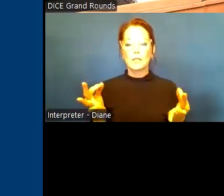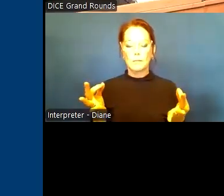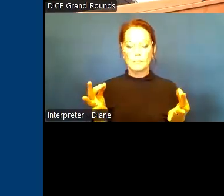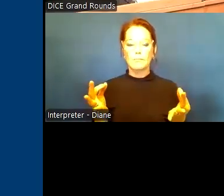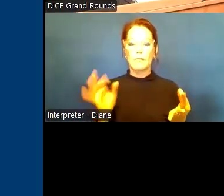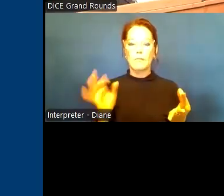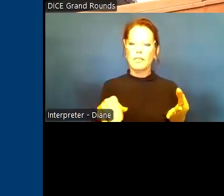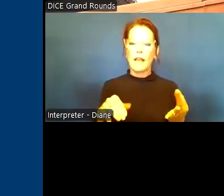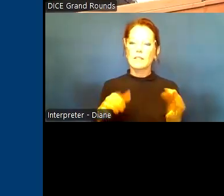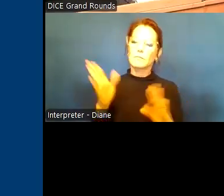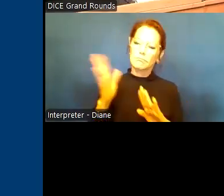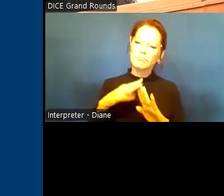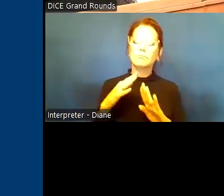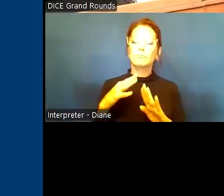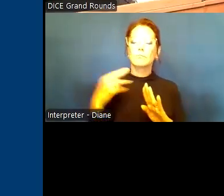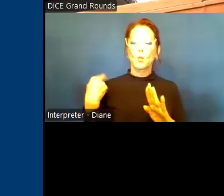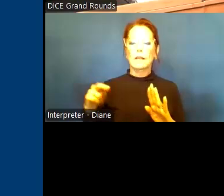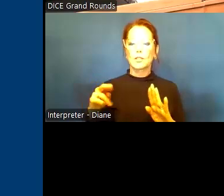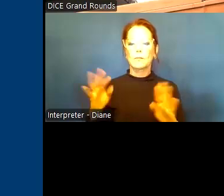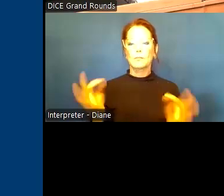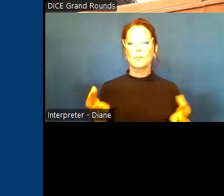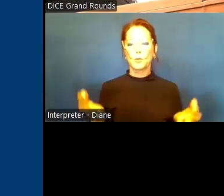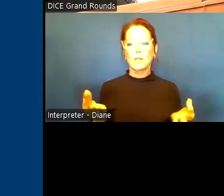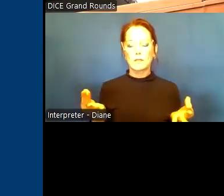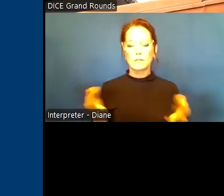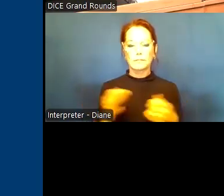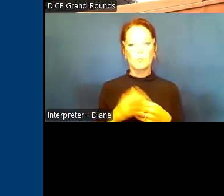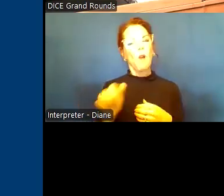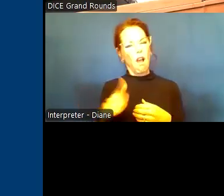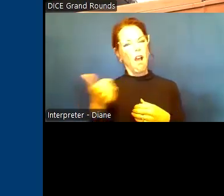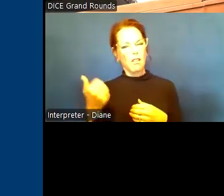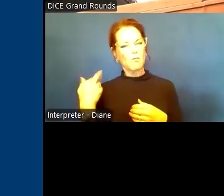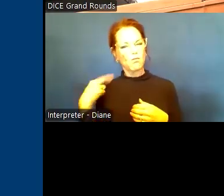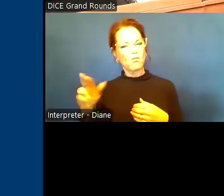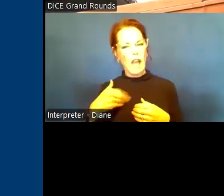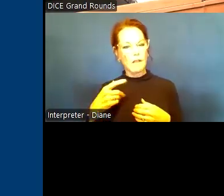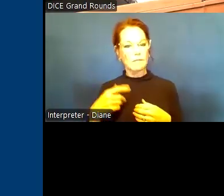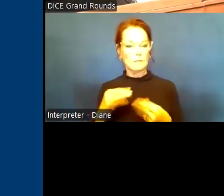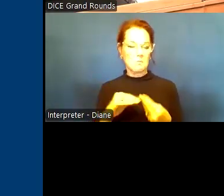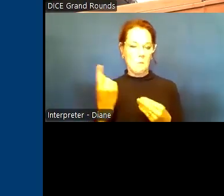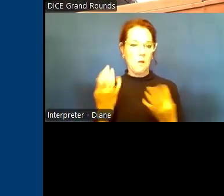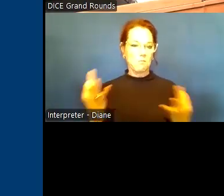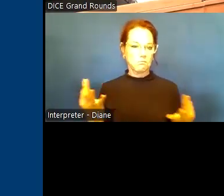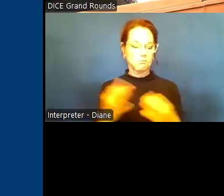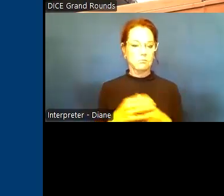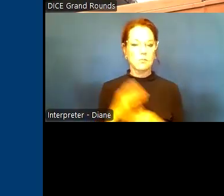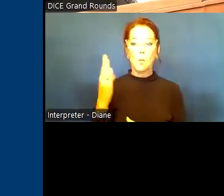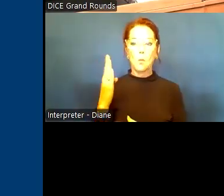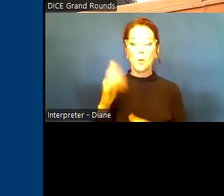other kinds of religions in Thailand as well and blue symbolizes the time monarchy this are just um